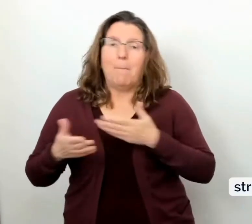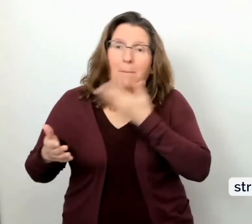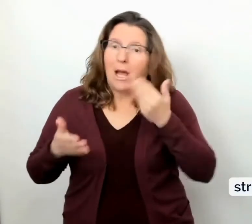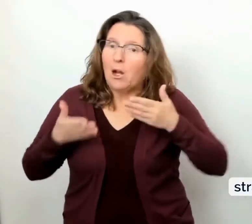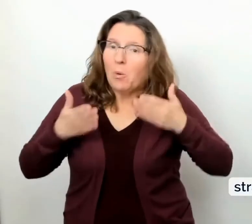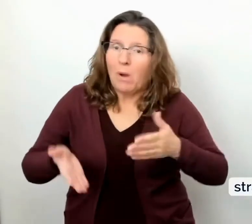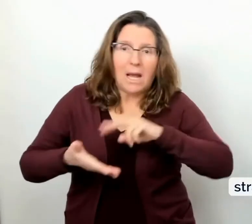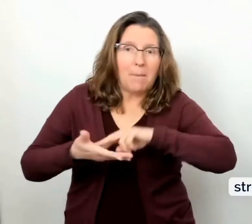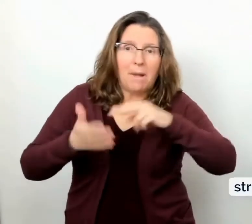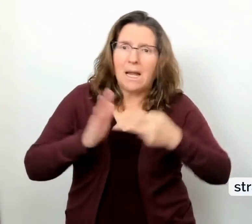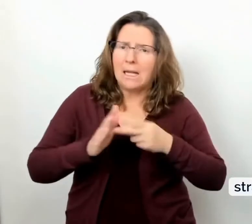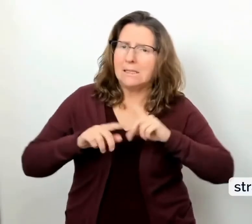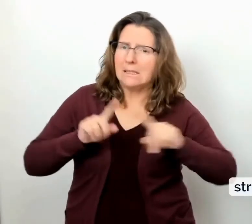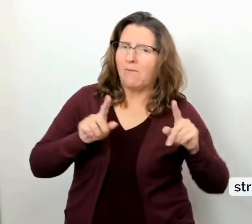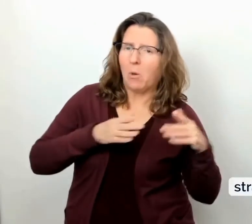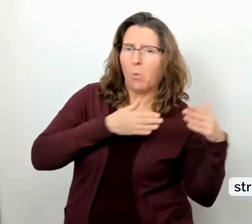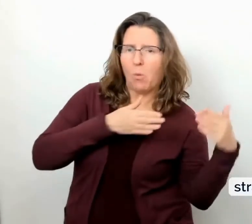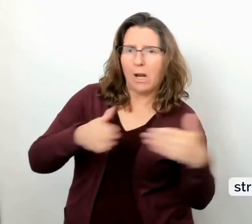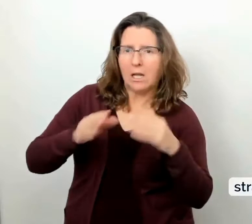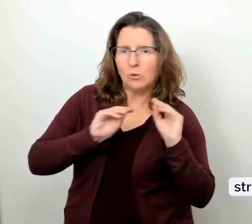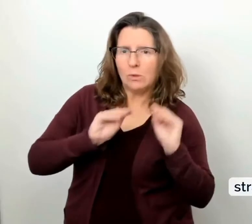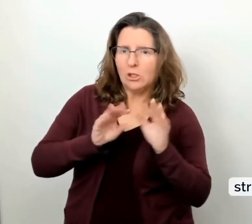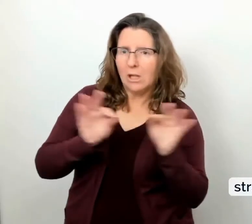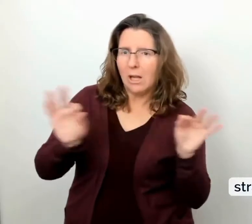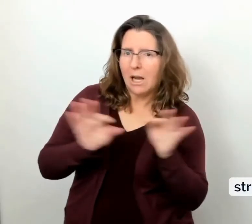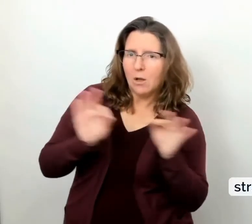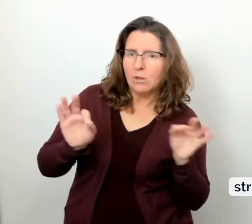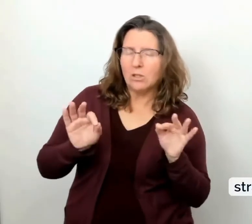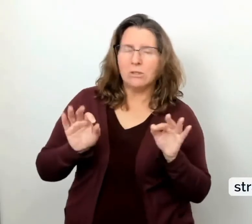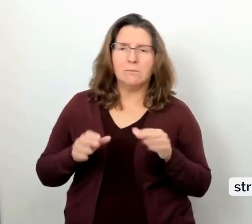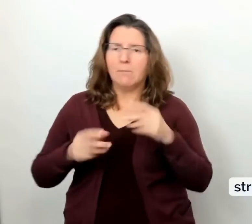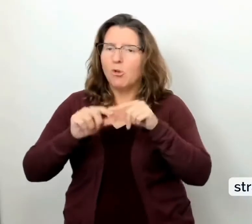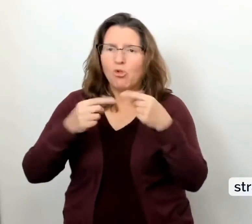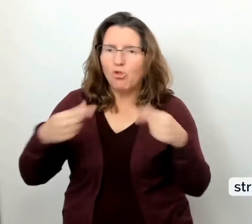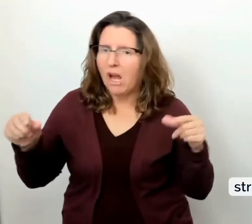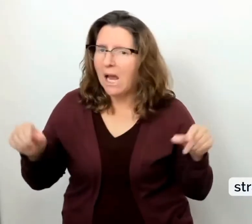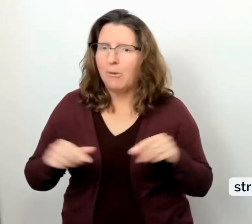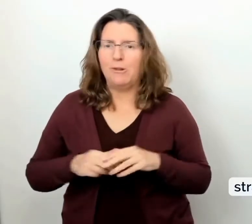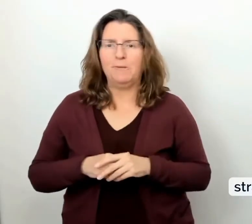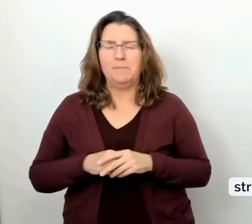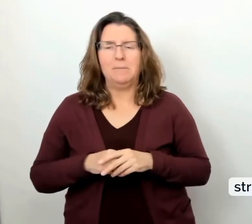or a slightly modified way to teach vocabulary or the mechanics of grammar.